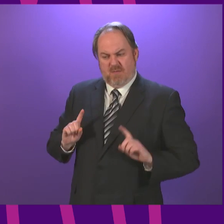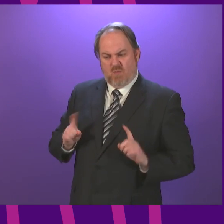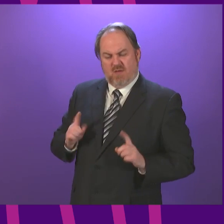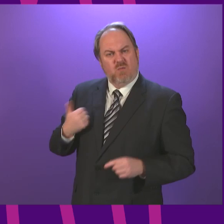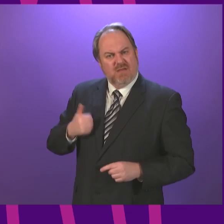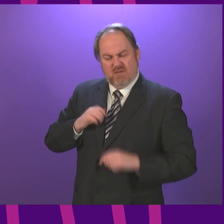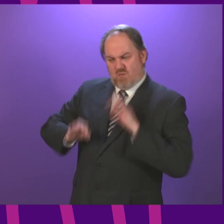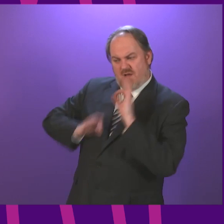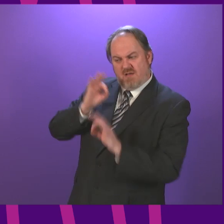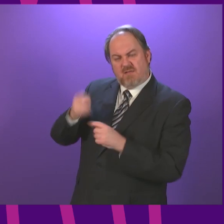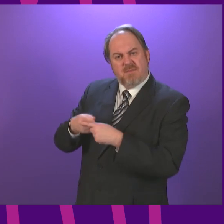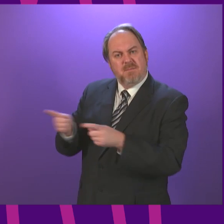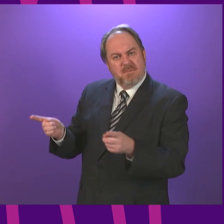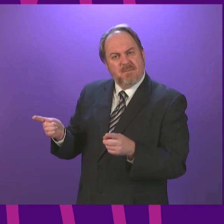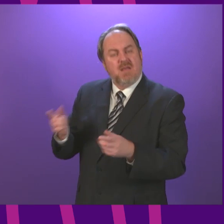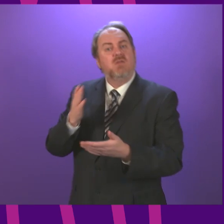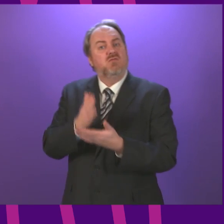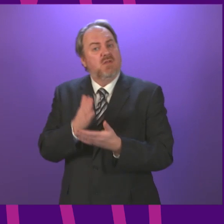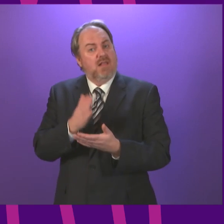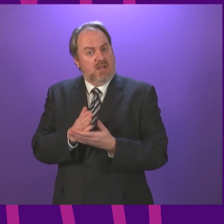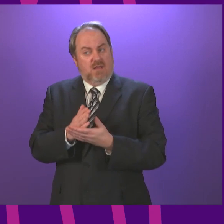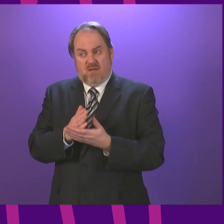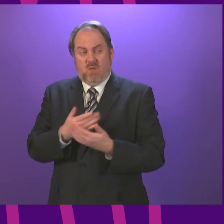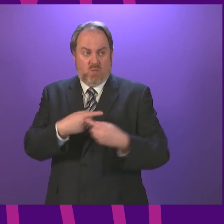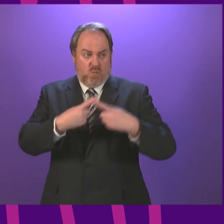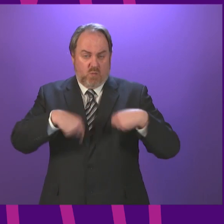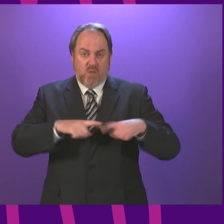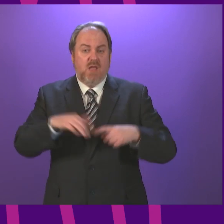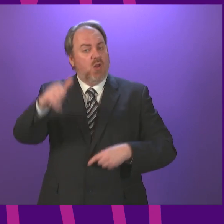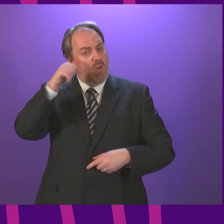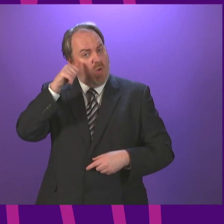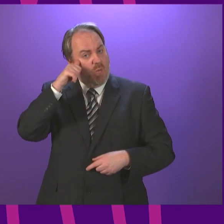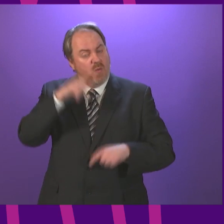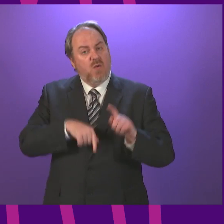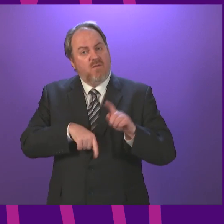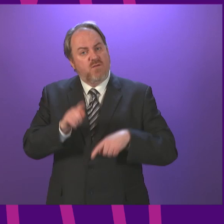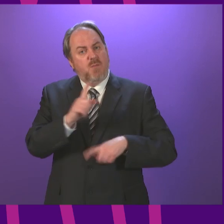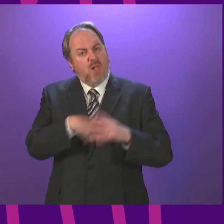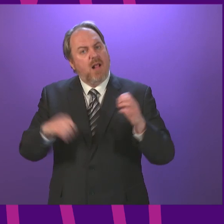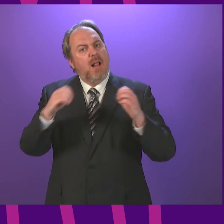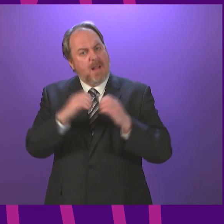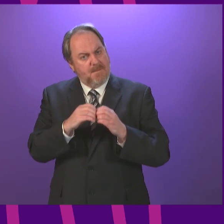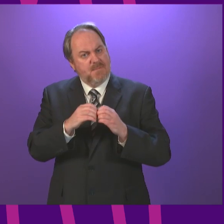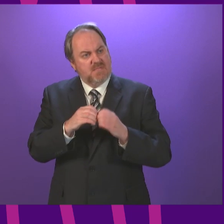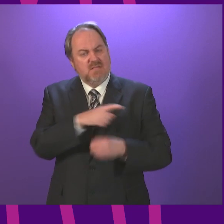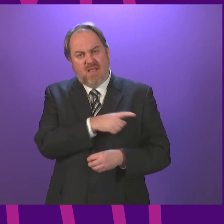agree with me, and the many others who share my belief, that football clubs should be part of an